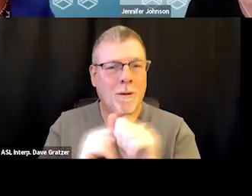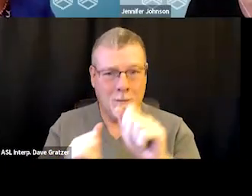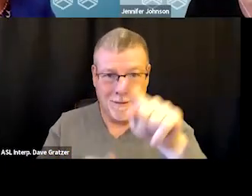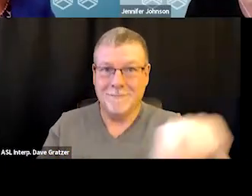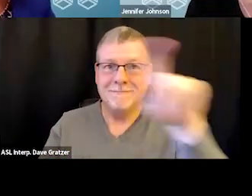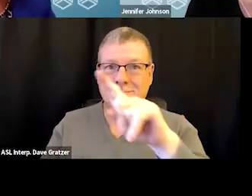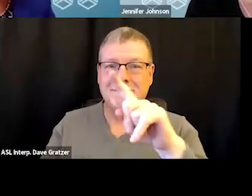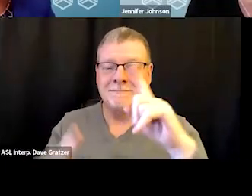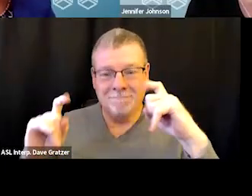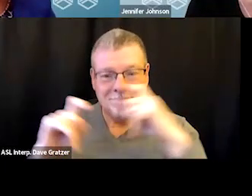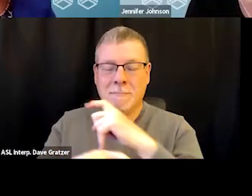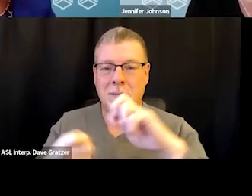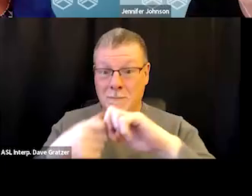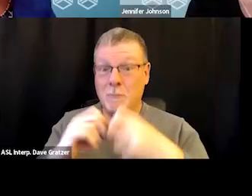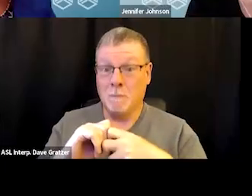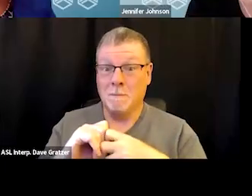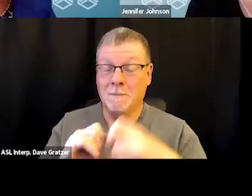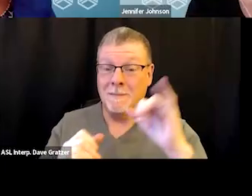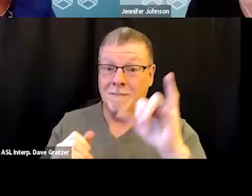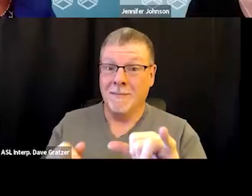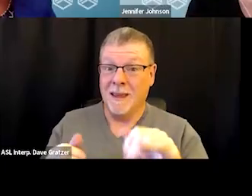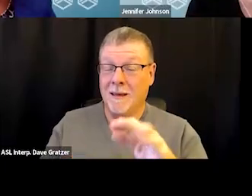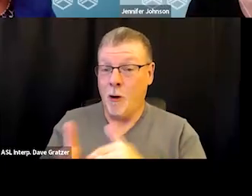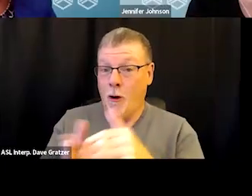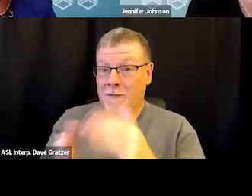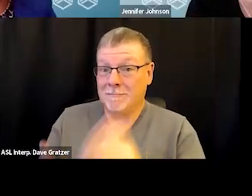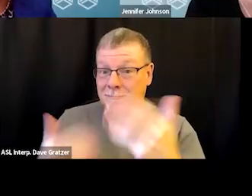our people often, um, present with. Um-